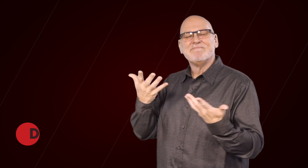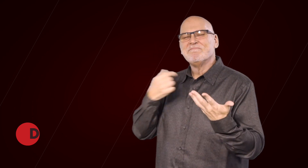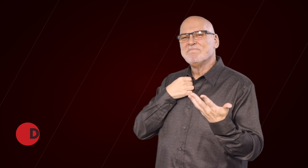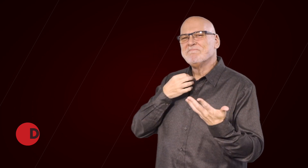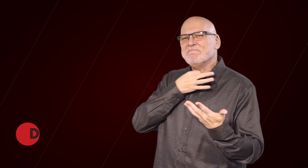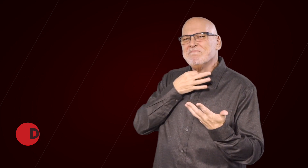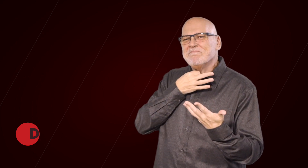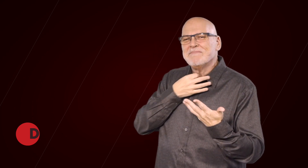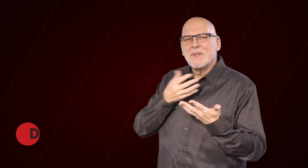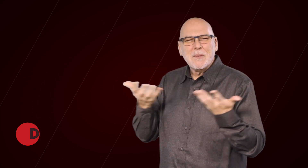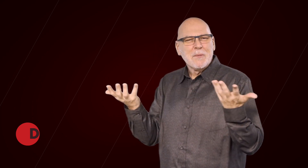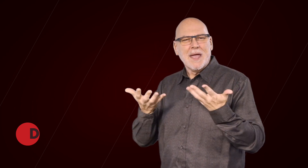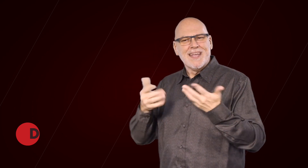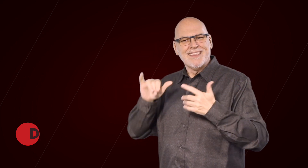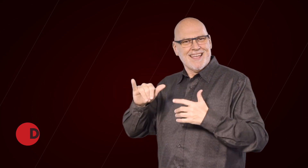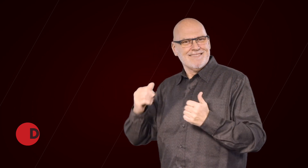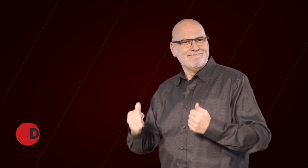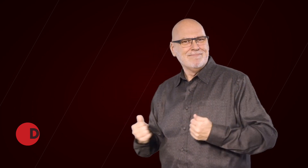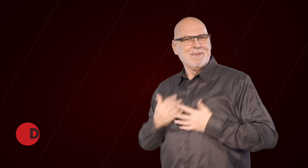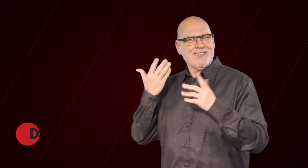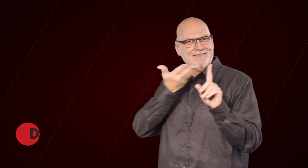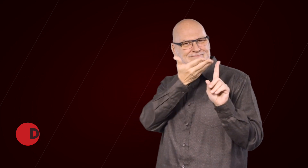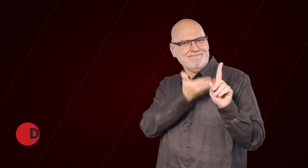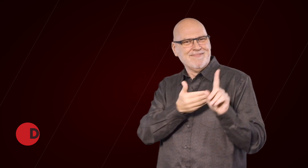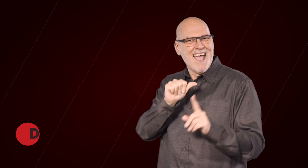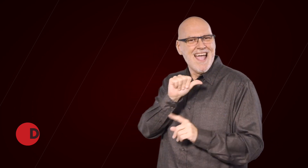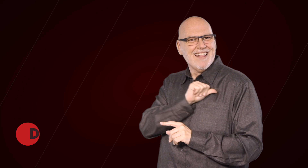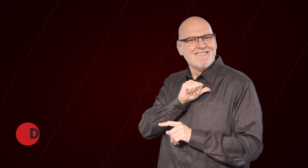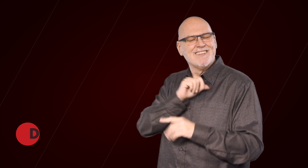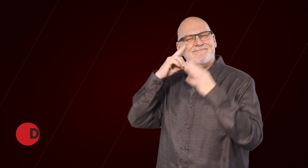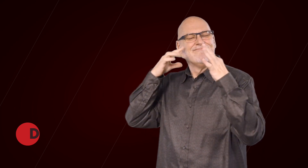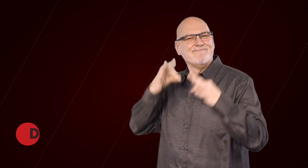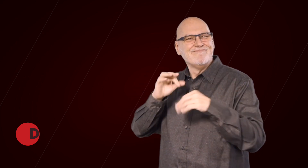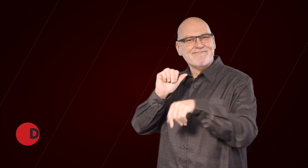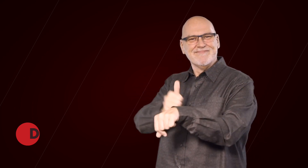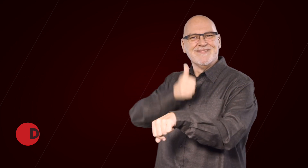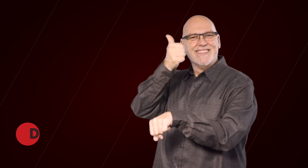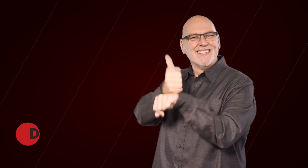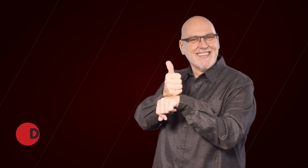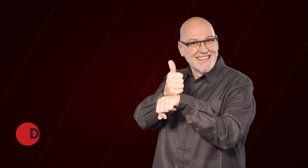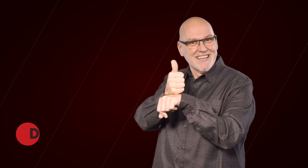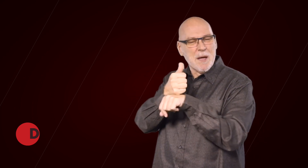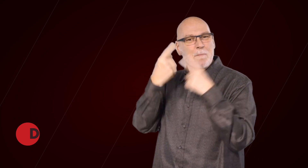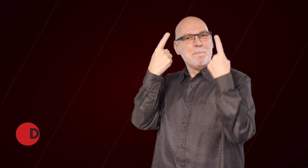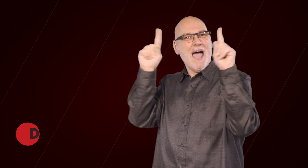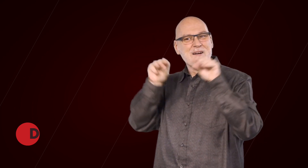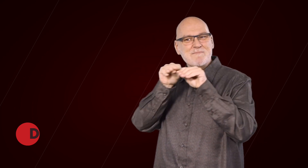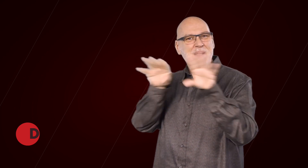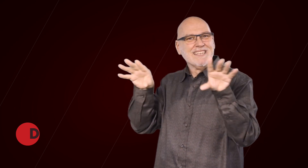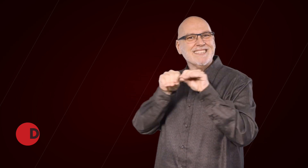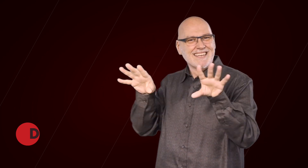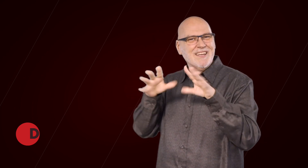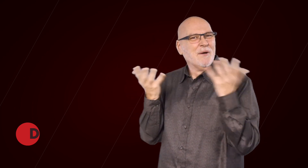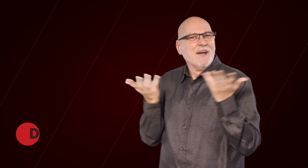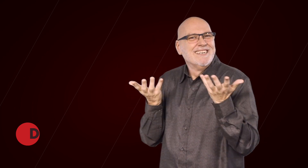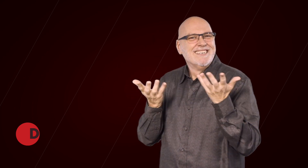What inspired Alvin to launch PAH Media?